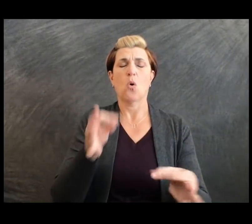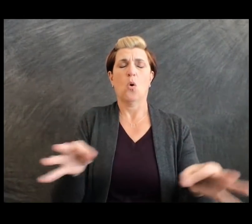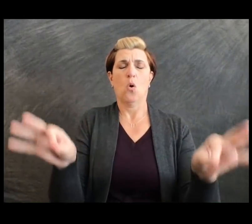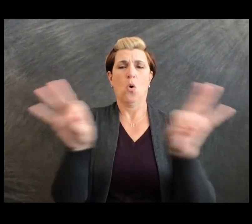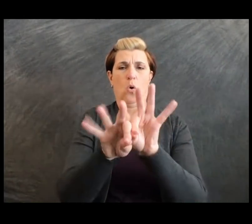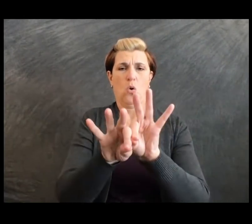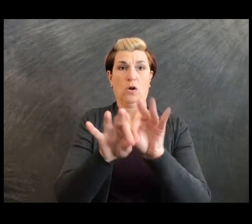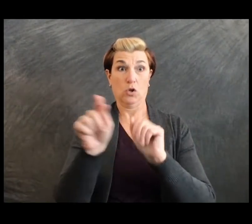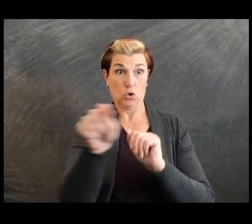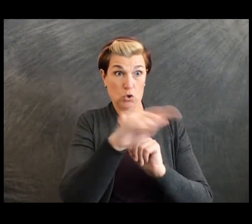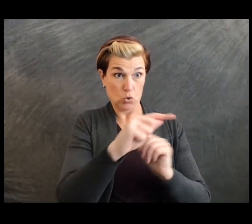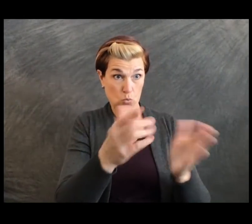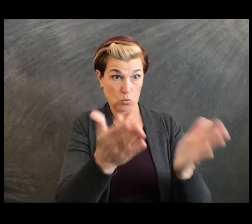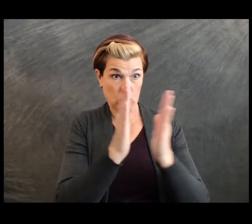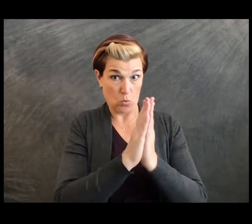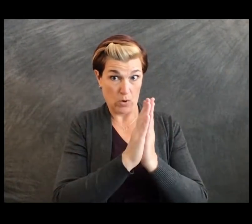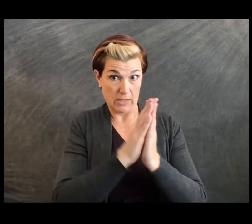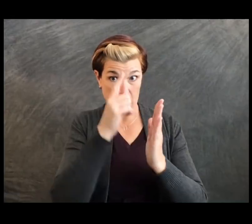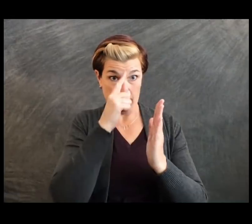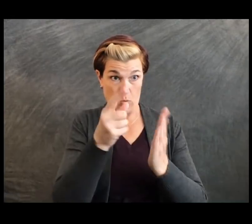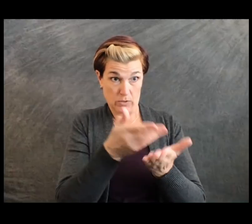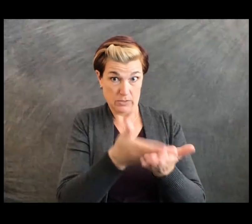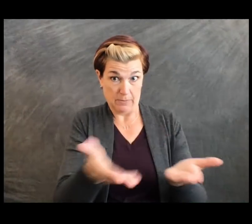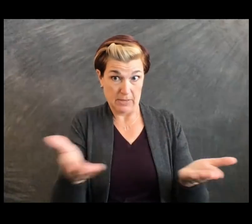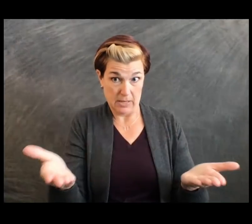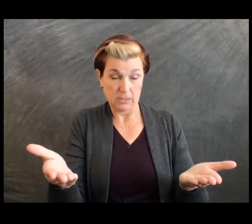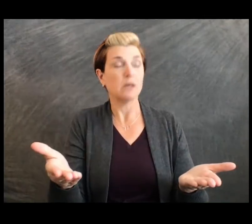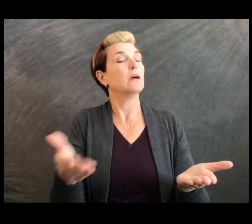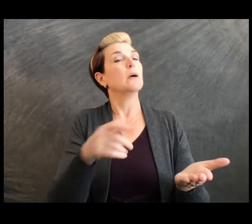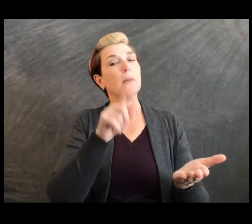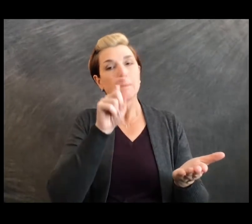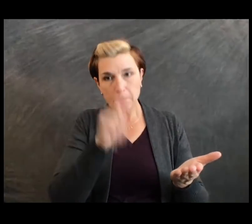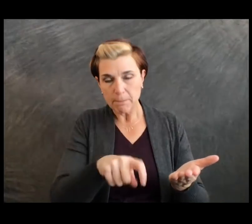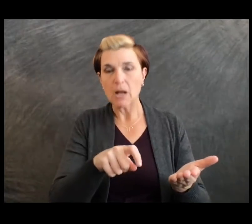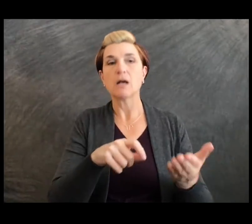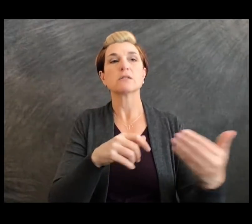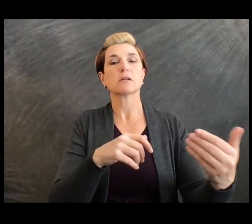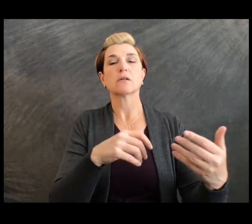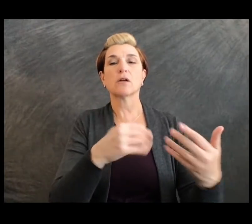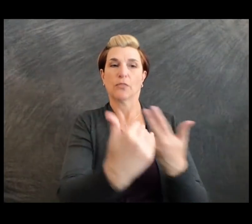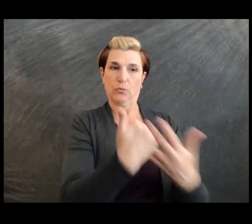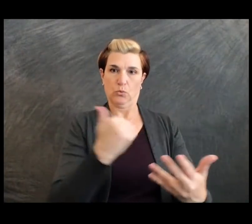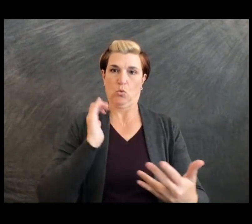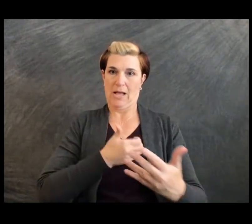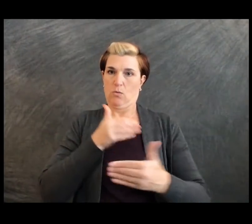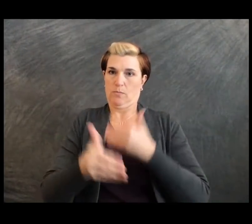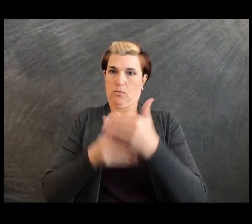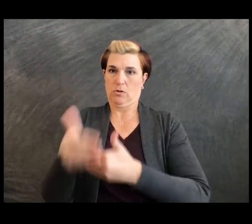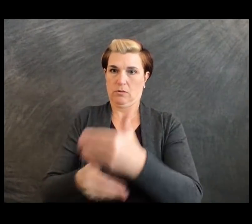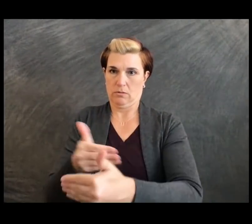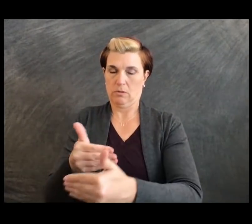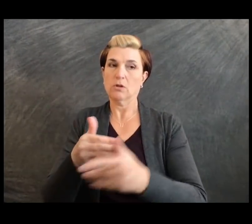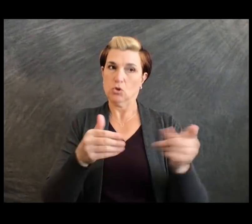for critical supplies get routed through proper channels as soon as possible and we asked everyone to follow the normal procedures the normal procedures